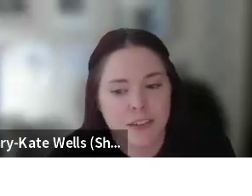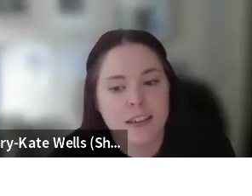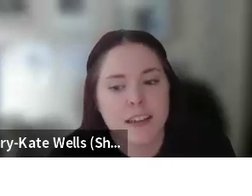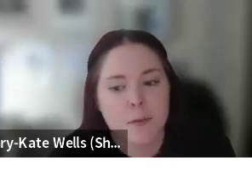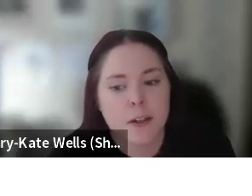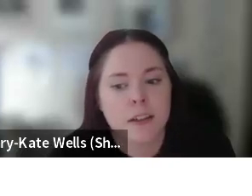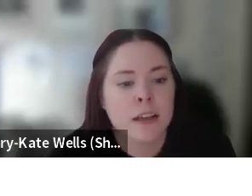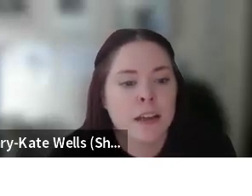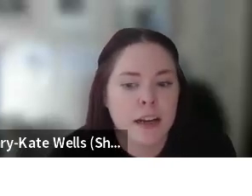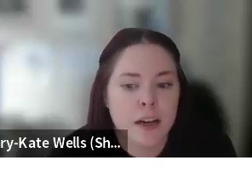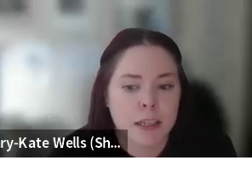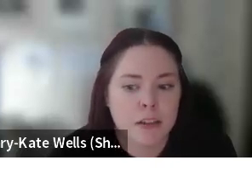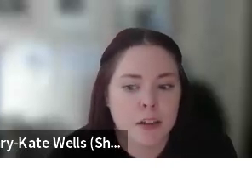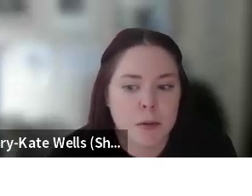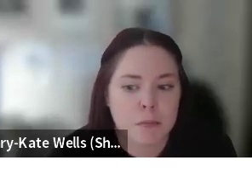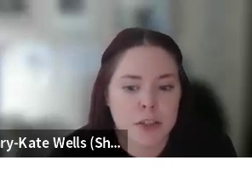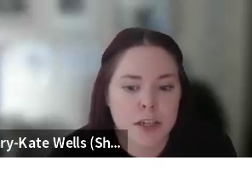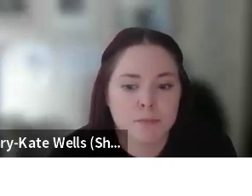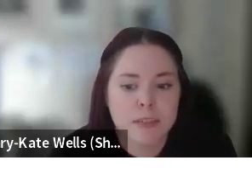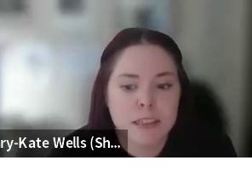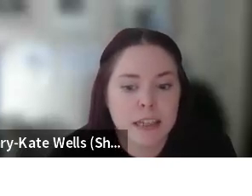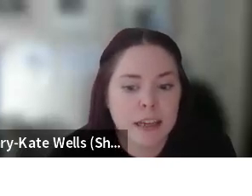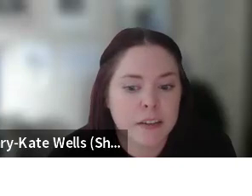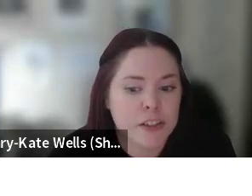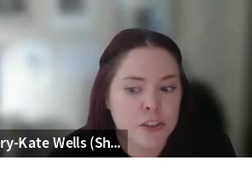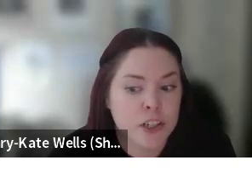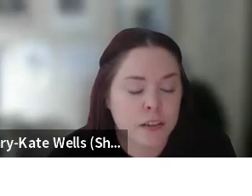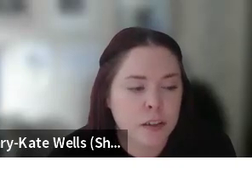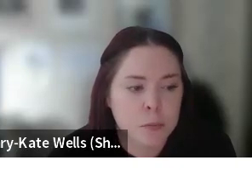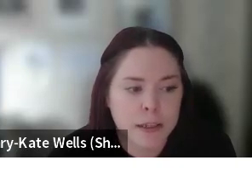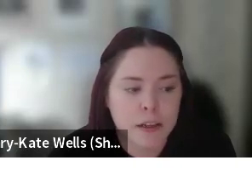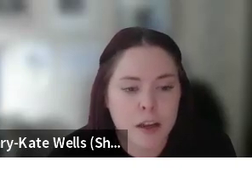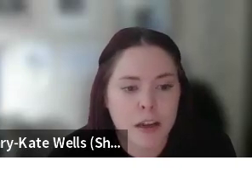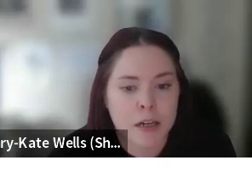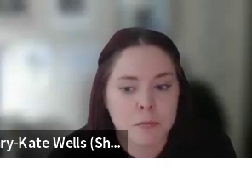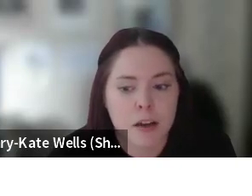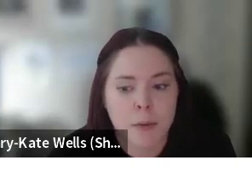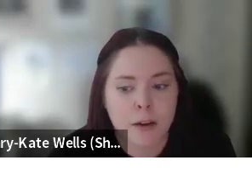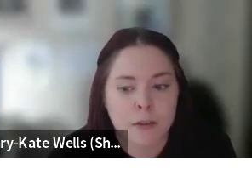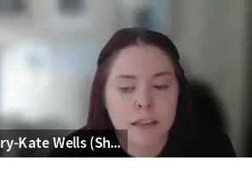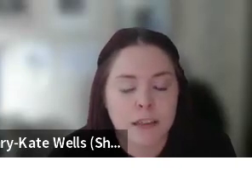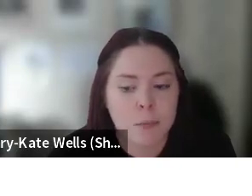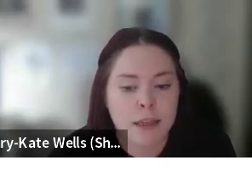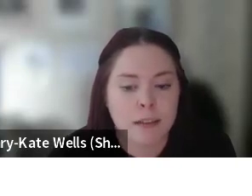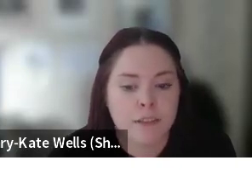living - network, and our membership. Today, I’m going to share a little bit about the independent